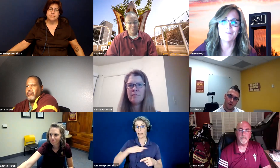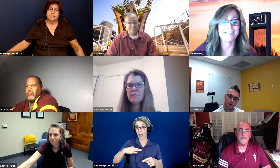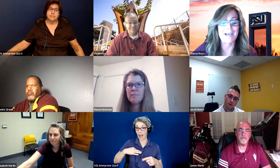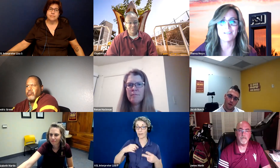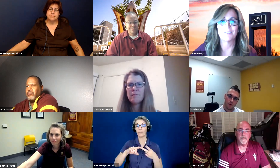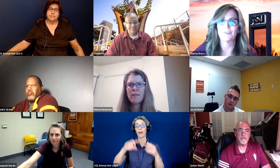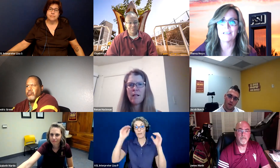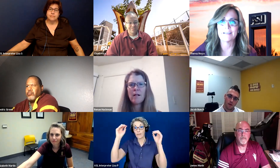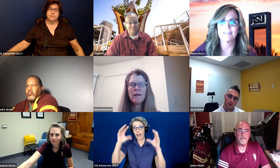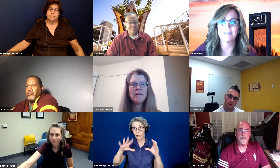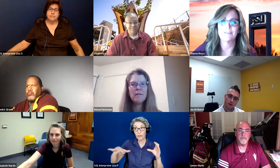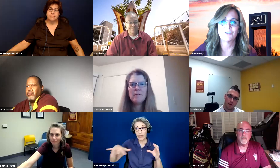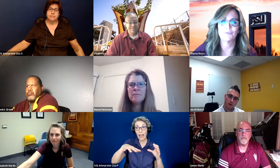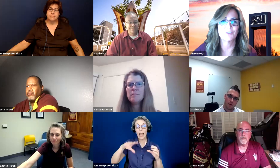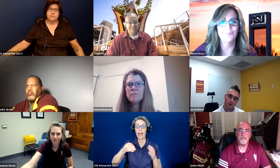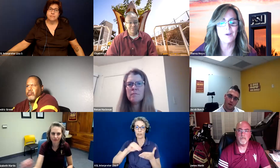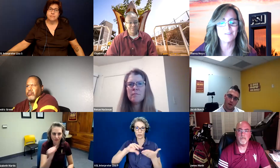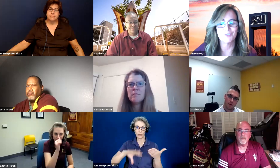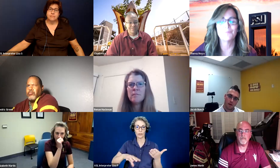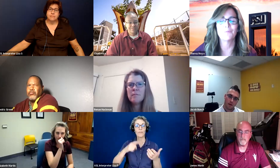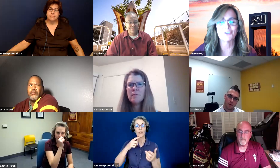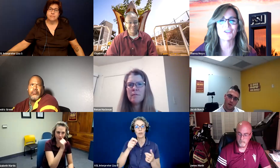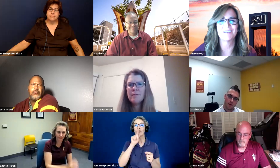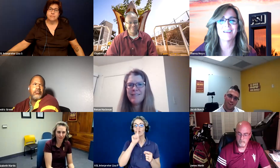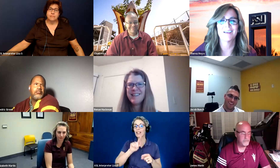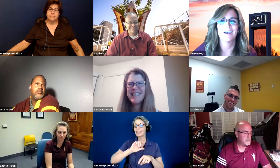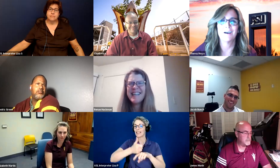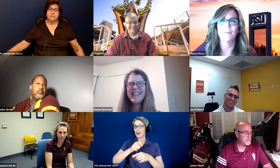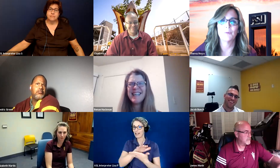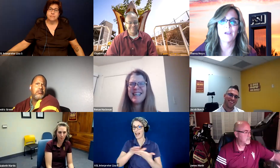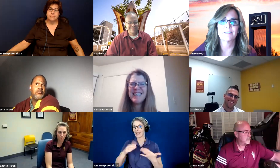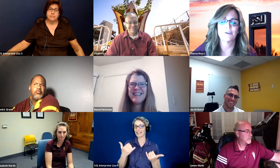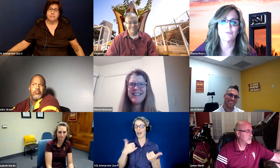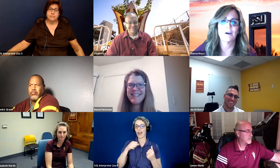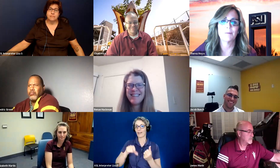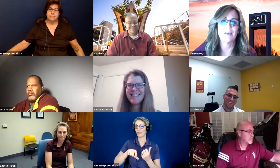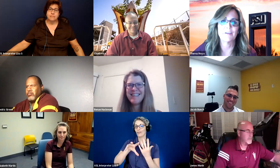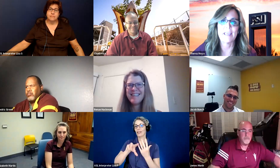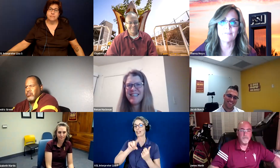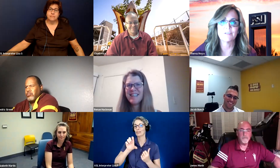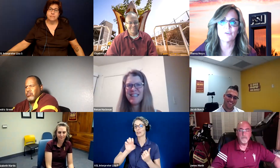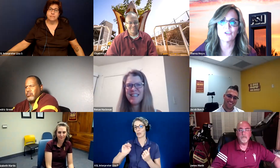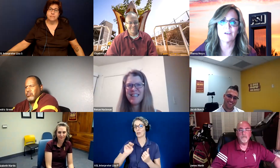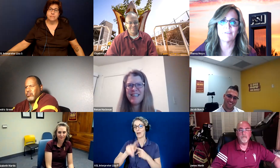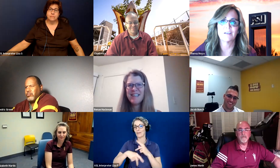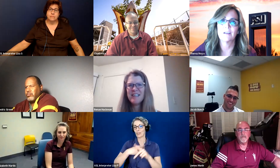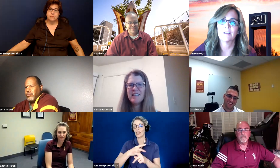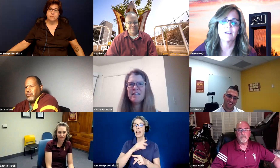We've adapted it really nicely to a Zoom version. And we also have a canvas version of it.